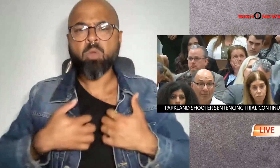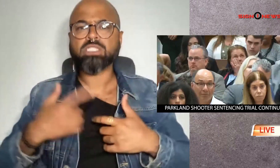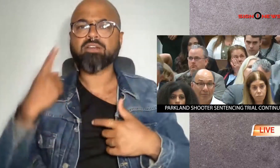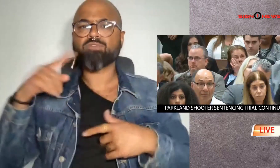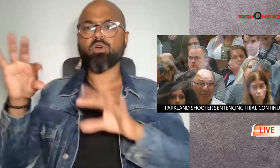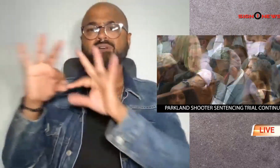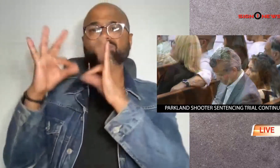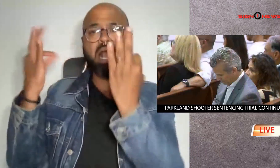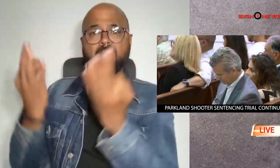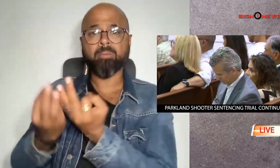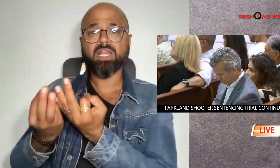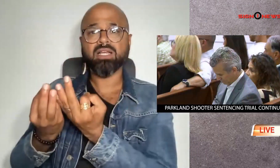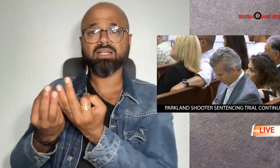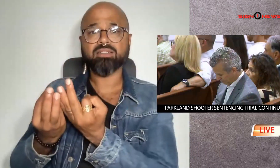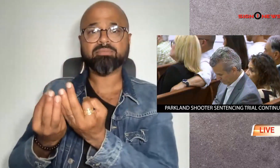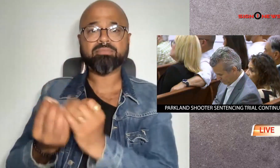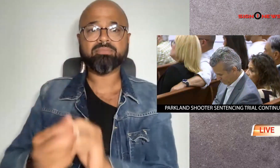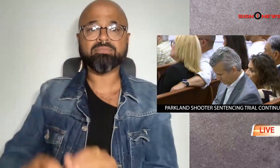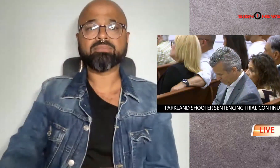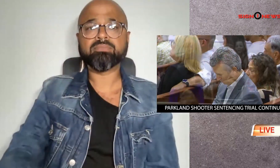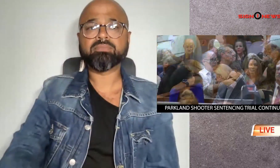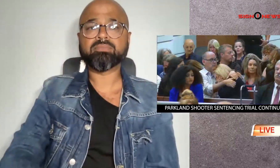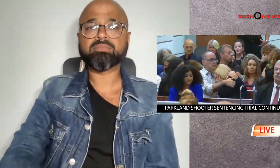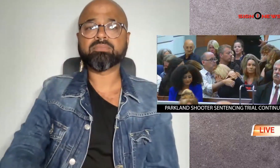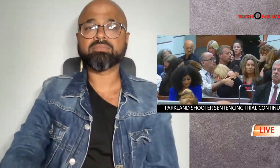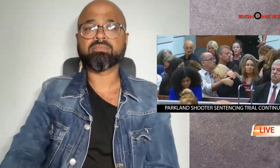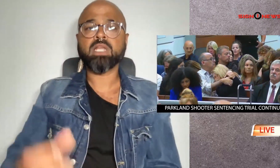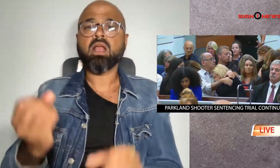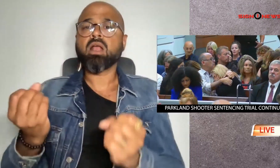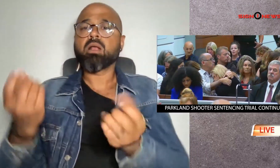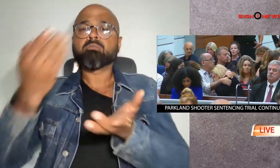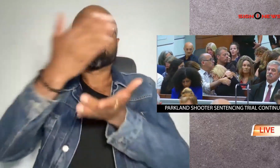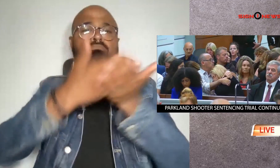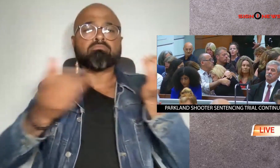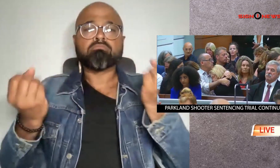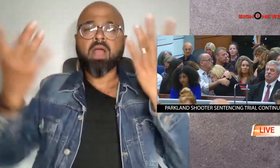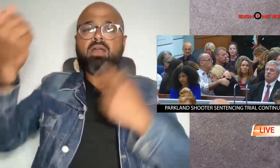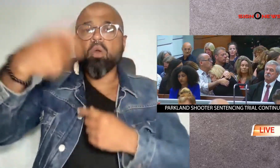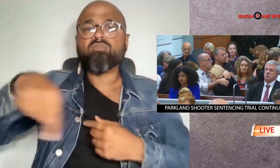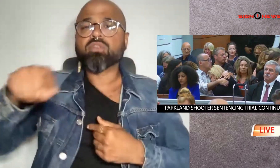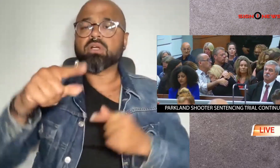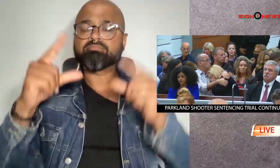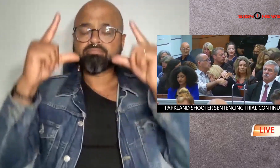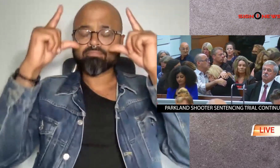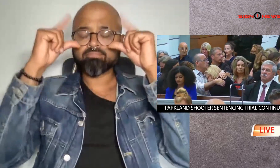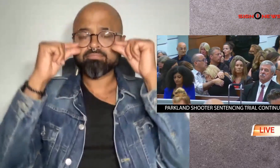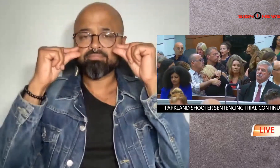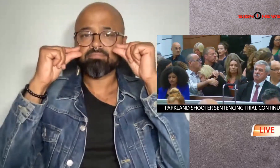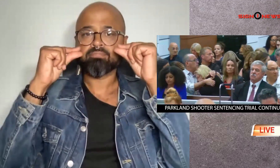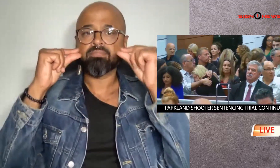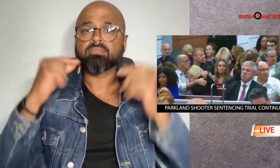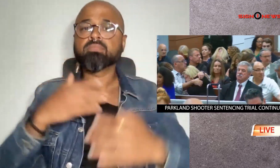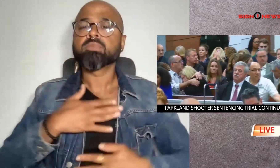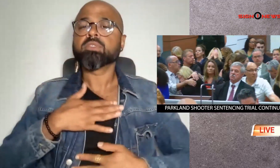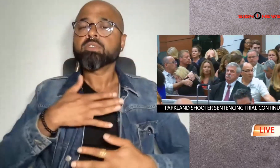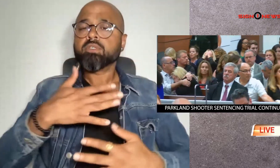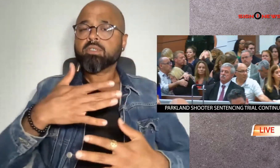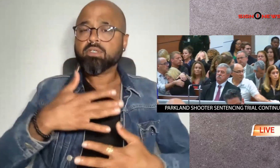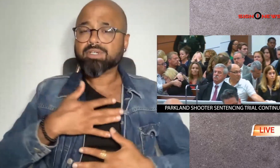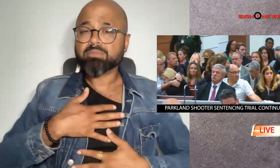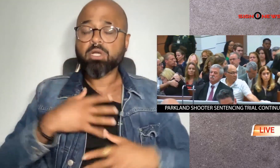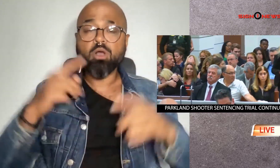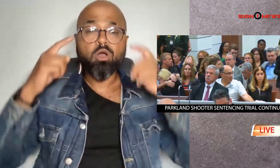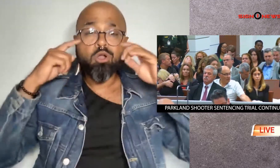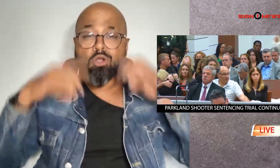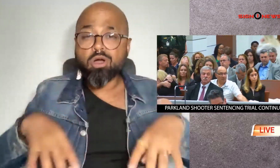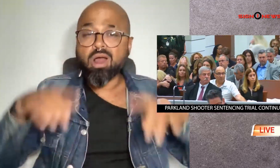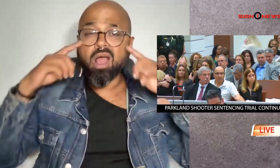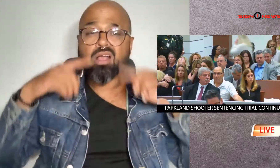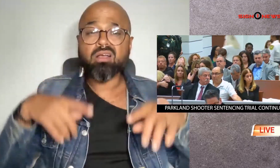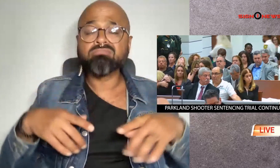for family members many of them closed their eyes took deep breaths